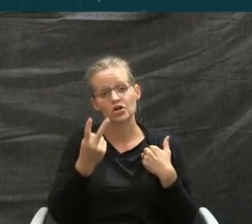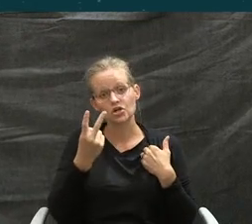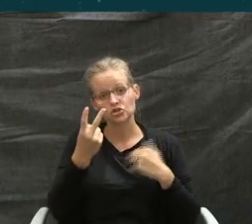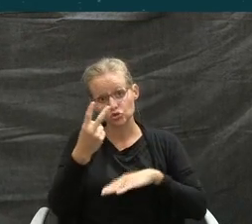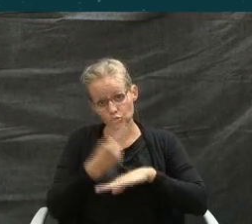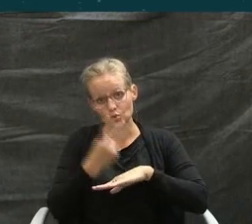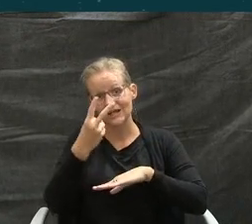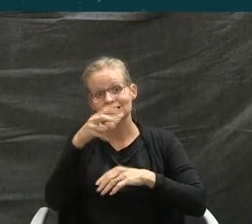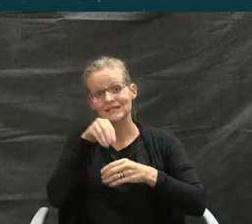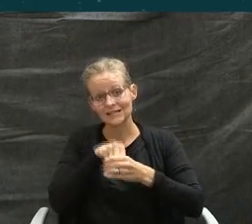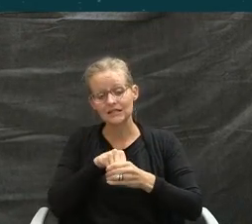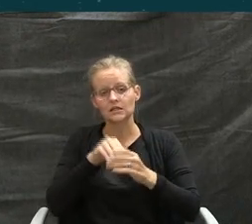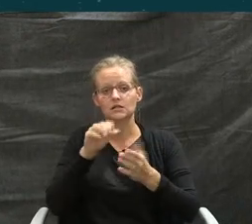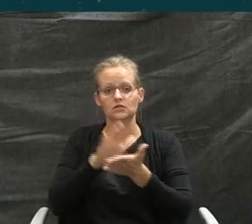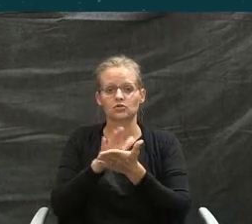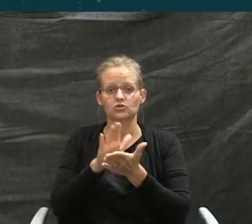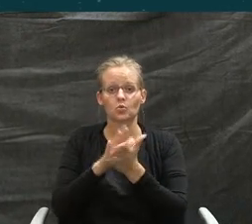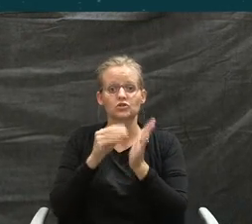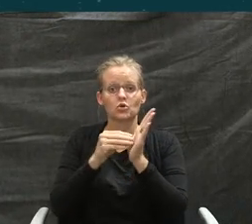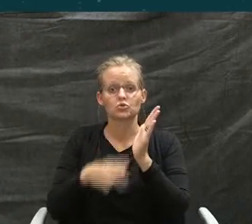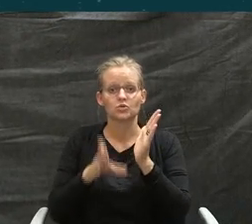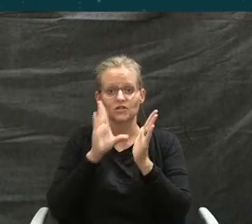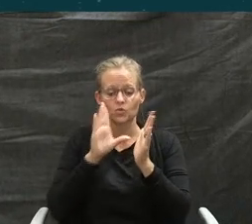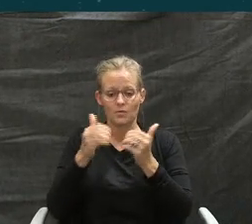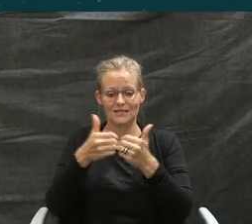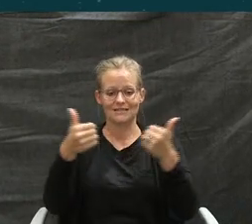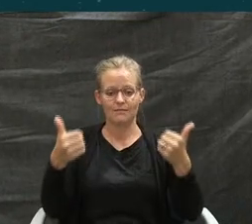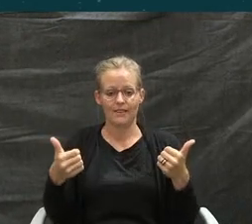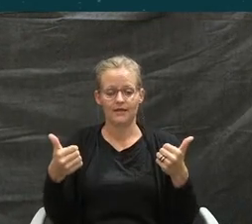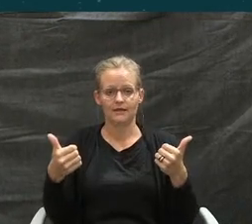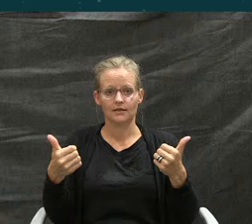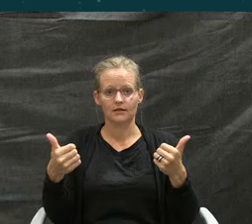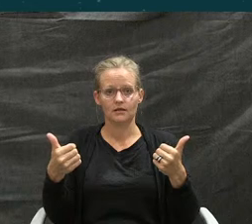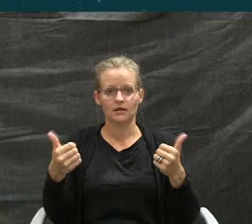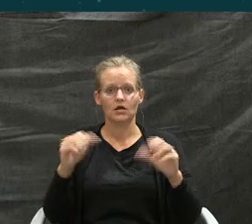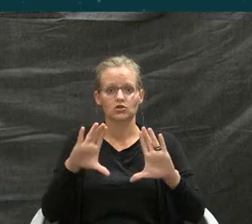So students will be split into groups by Alpha, so we'll have a